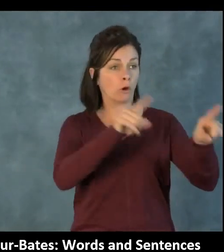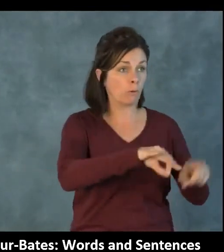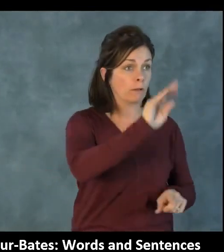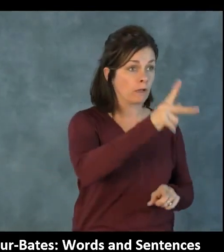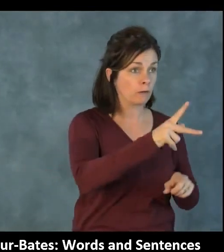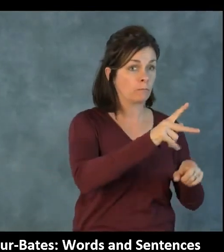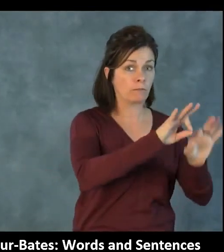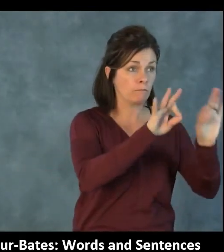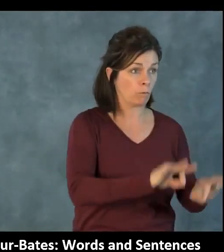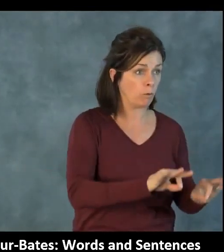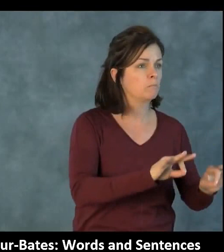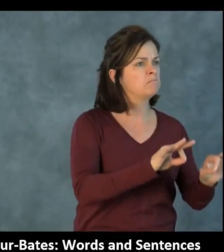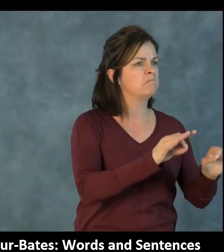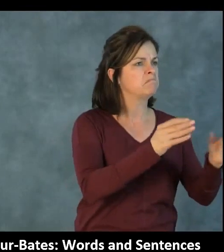to make sure it doesn't look like